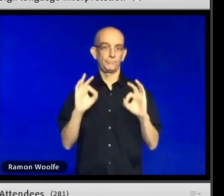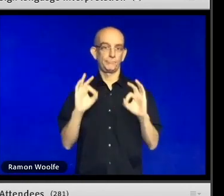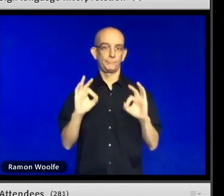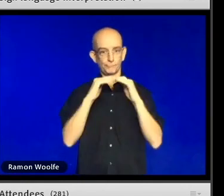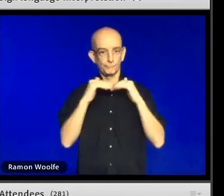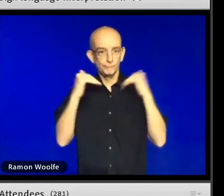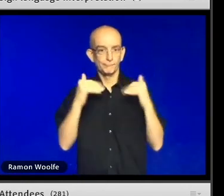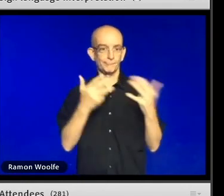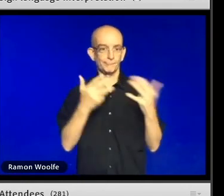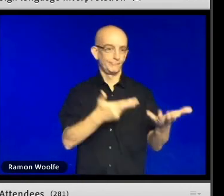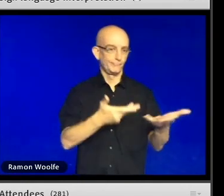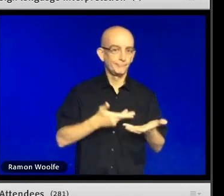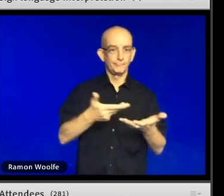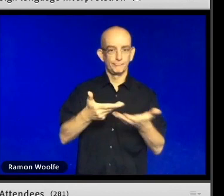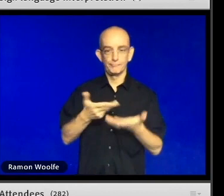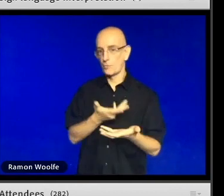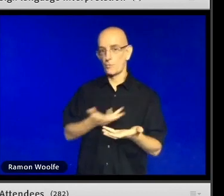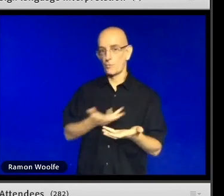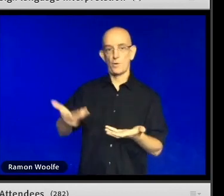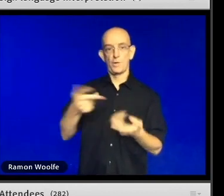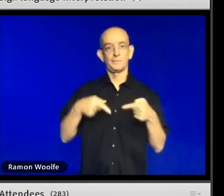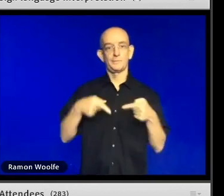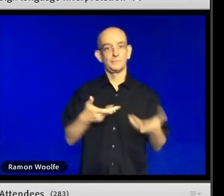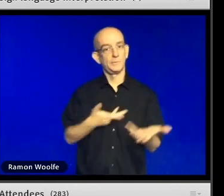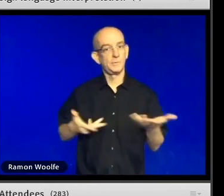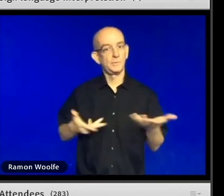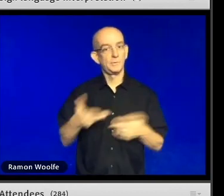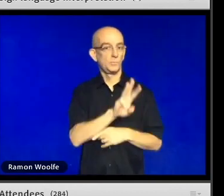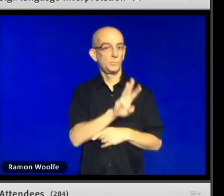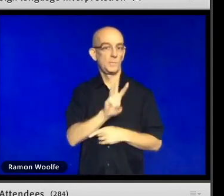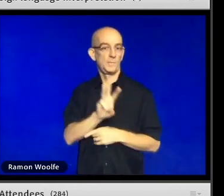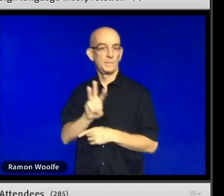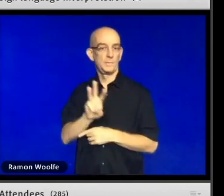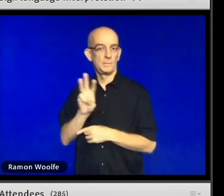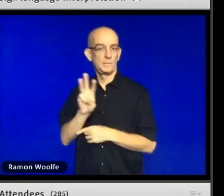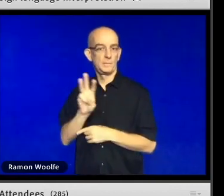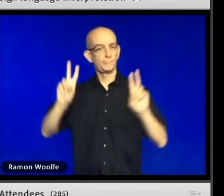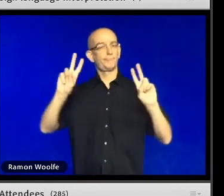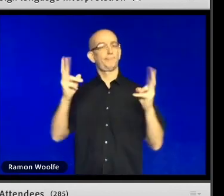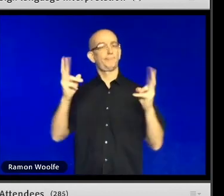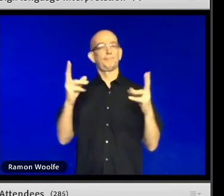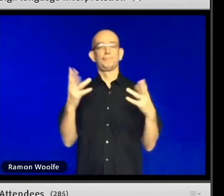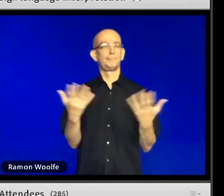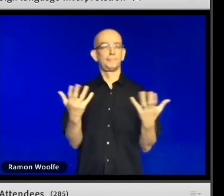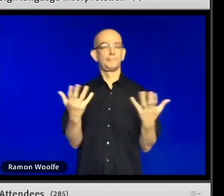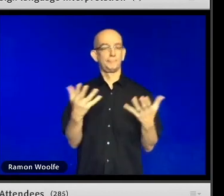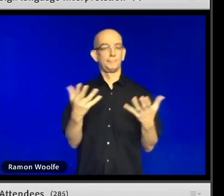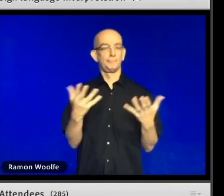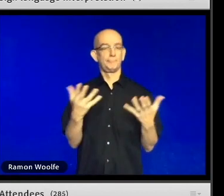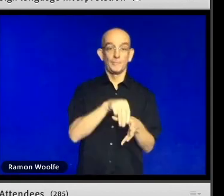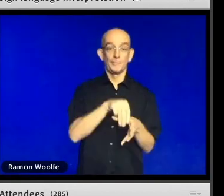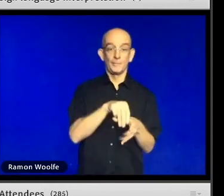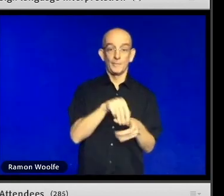with disabilities in the COVID‑19 response: Applying the IASC guidelines. This is organized